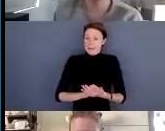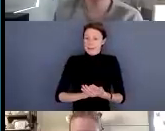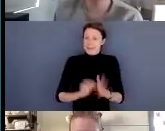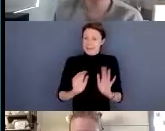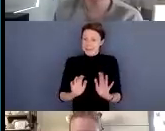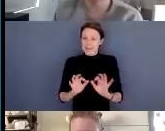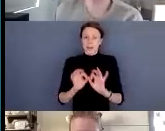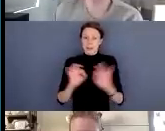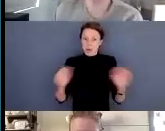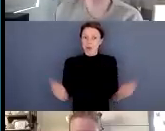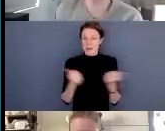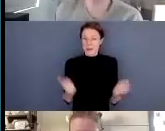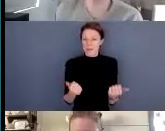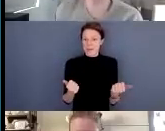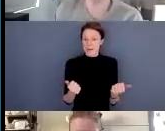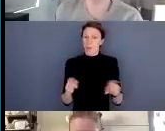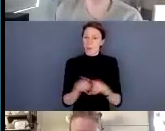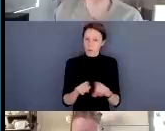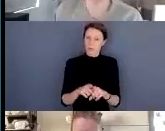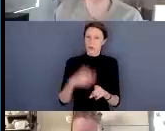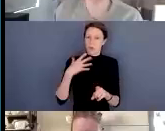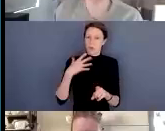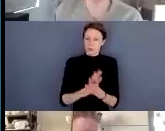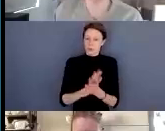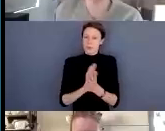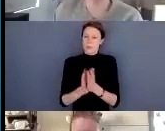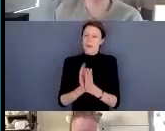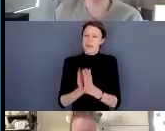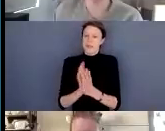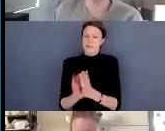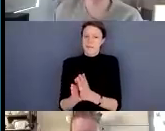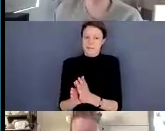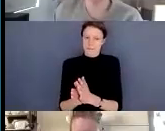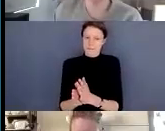We want to also be persuasive and that's the next step. Being right, you know, and there's the